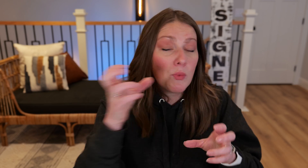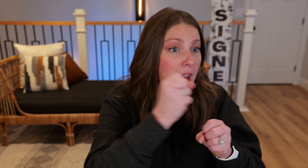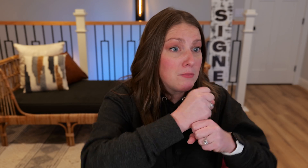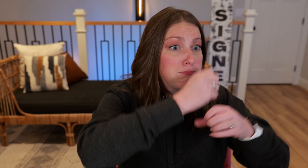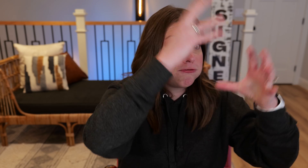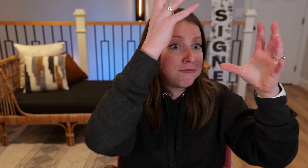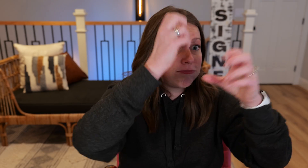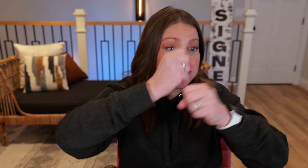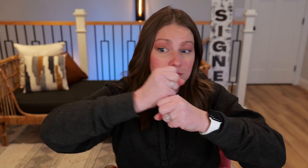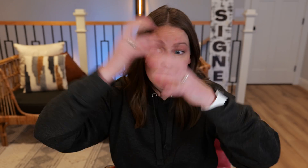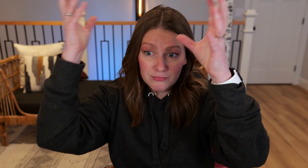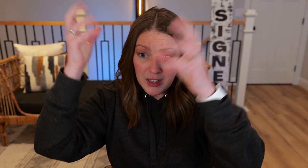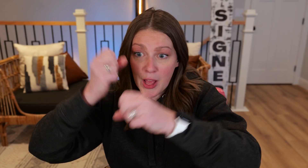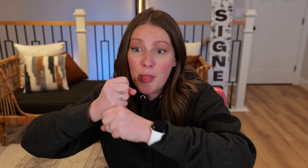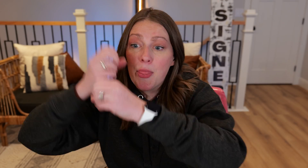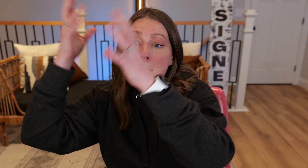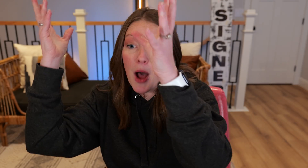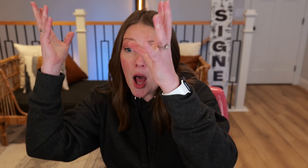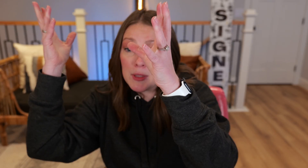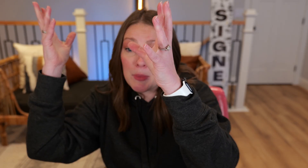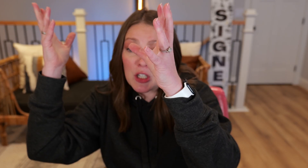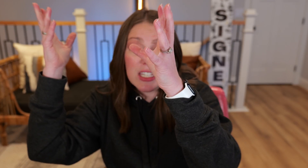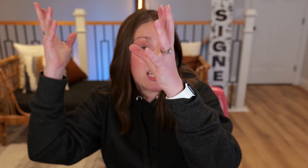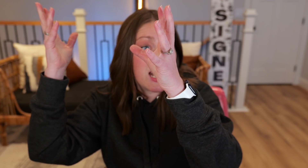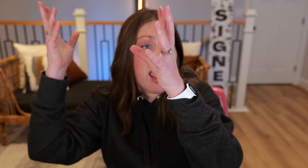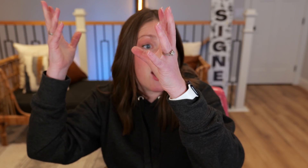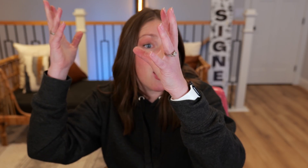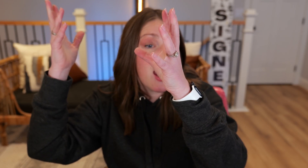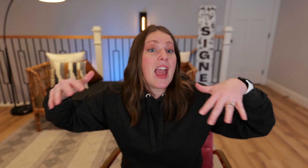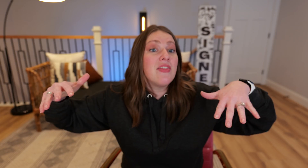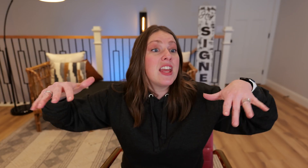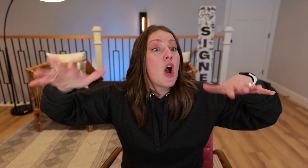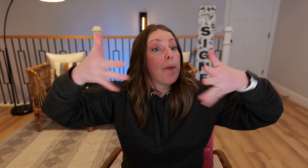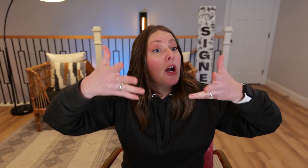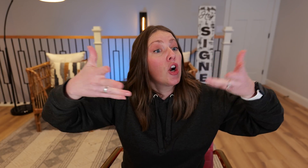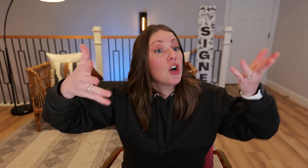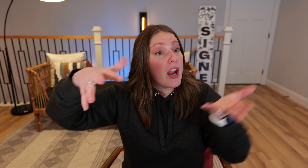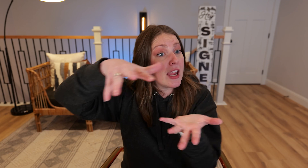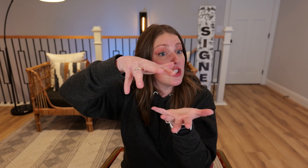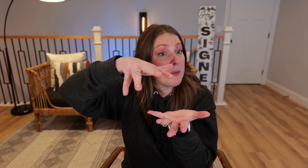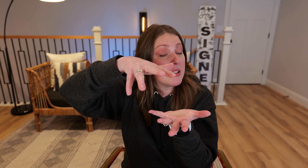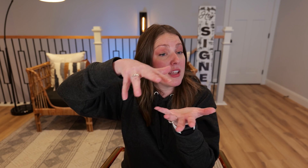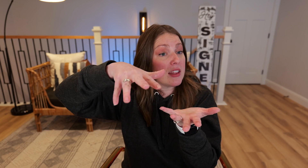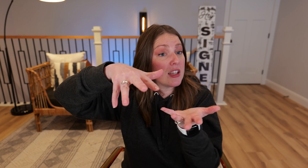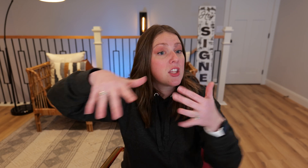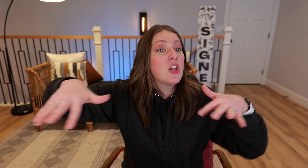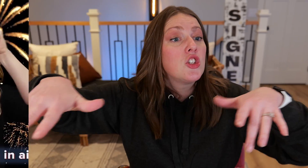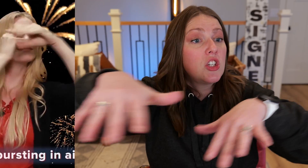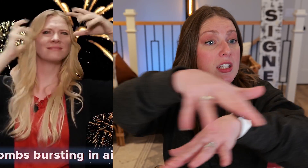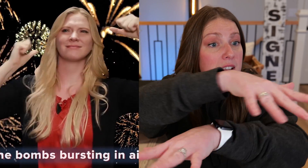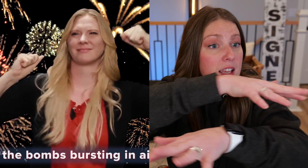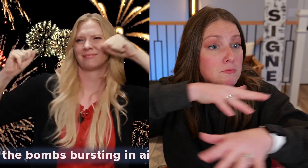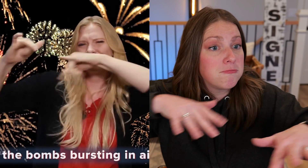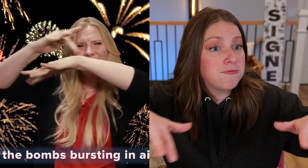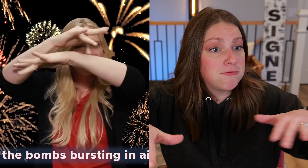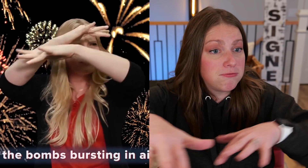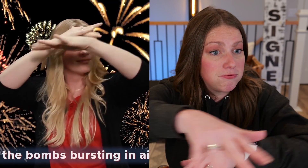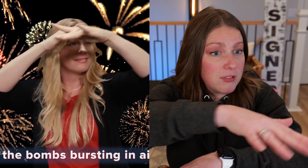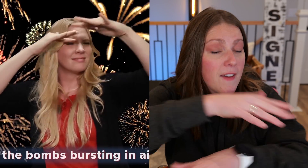Right. The bombs bursting in air. And then But her hand shape is like this. She does it.